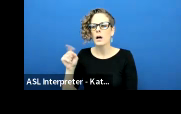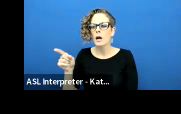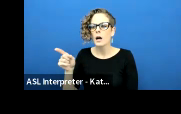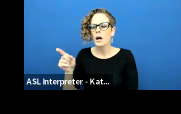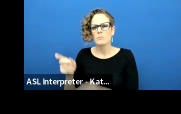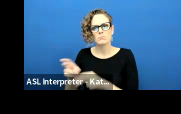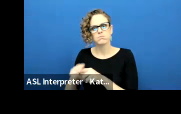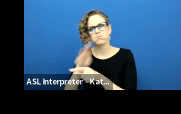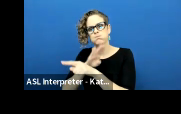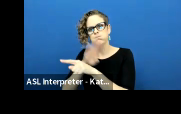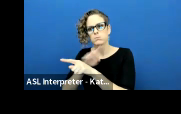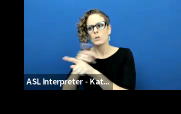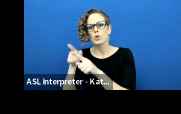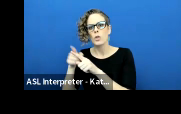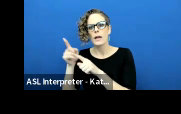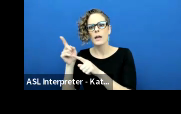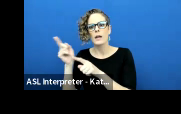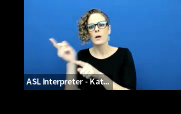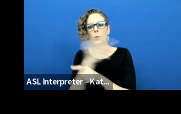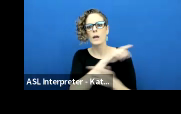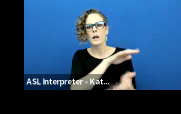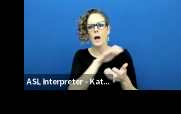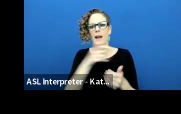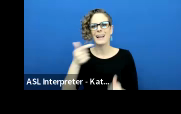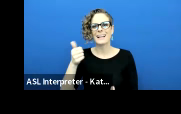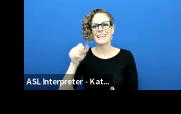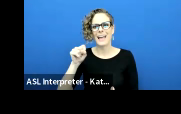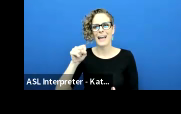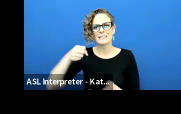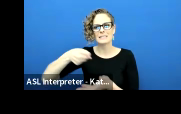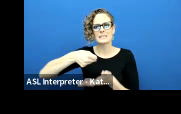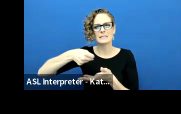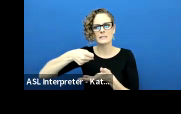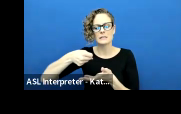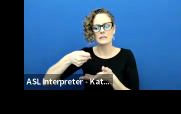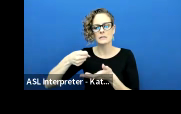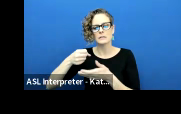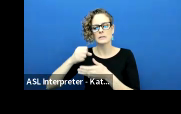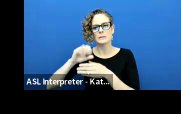went and got one of these gas based generators and runs on natural gas that they use for cooking and